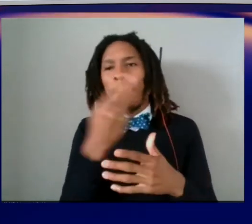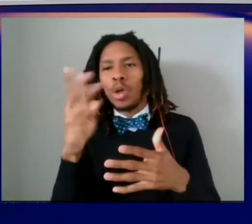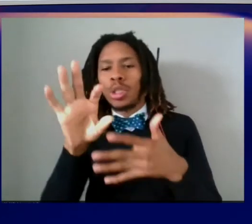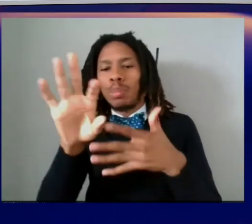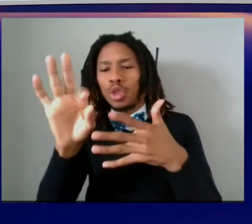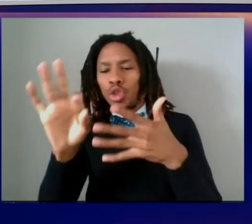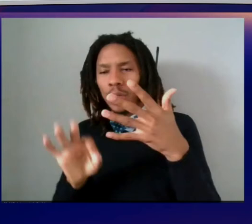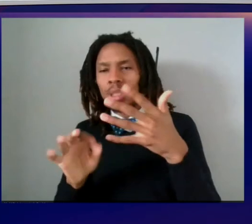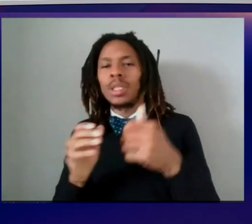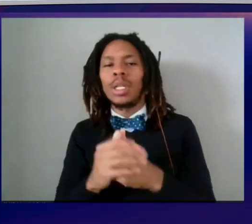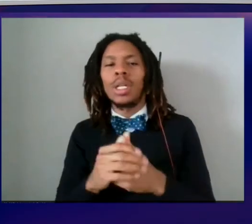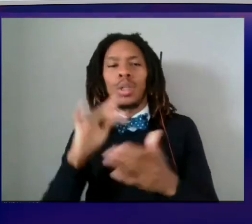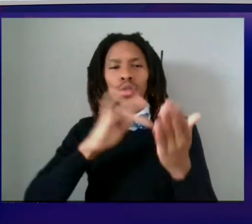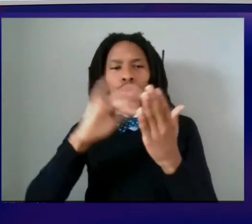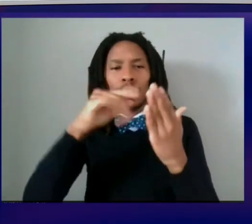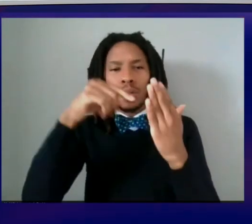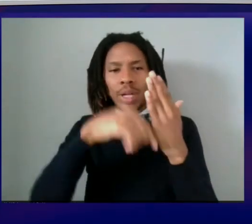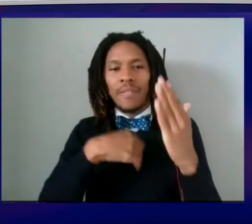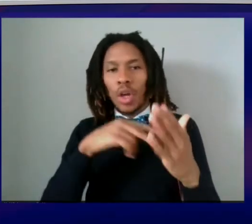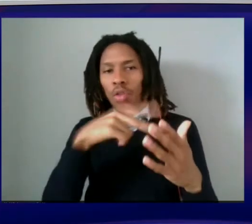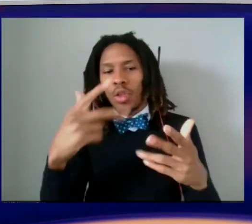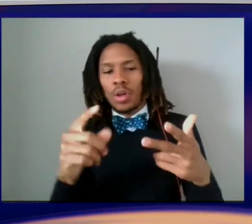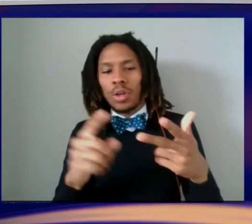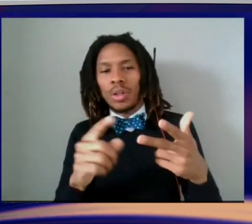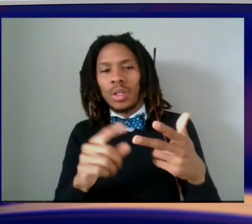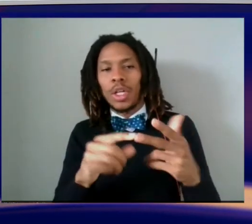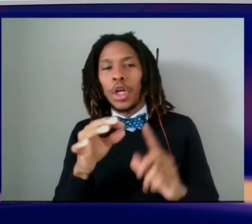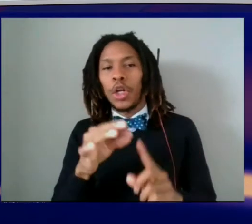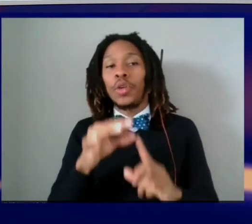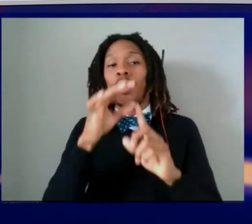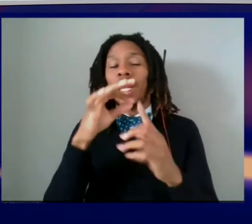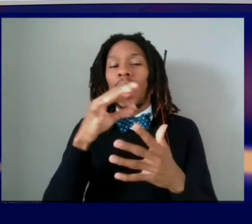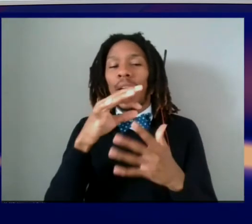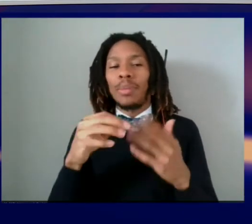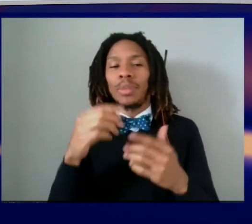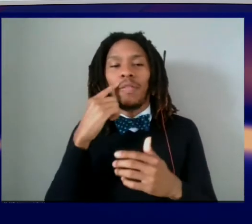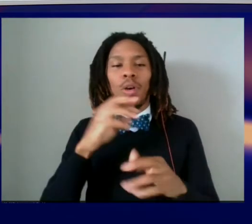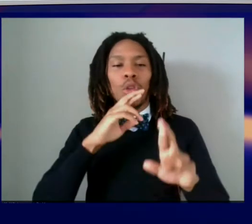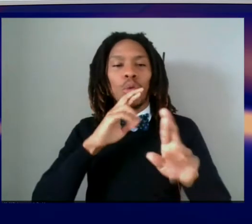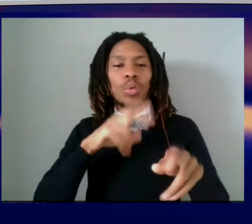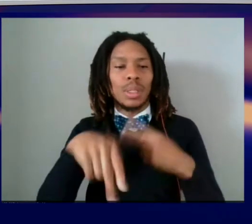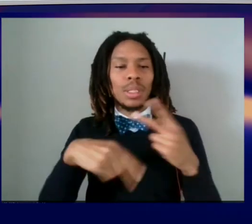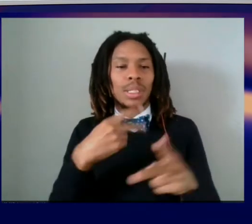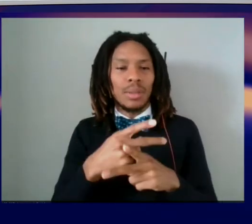and we'll see there's a third unique option for the response types specific to this exam.